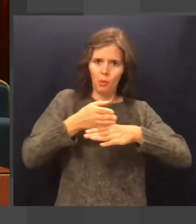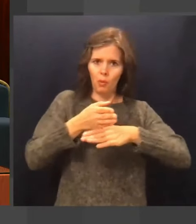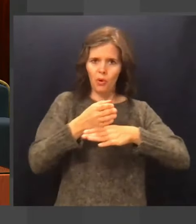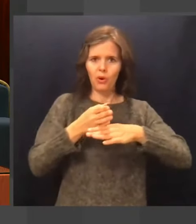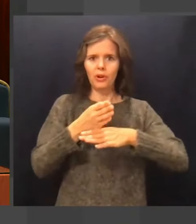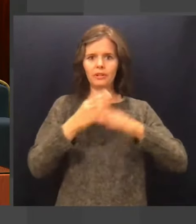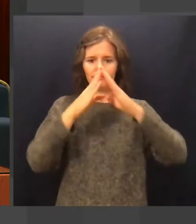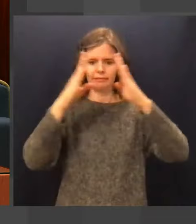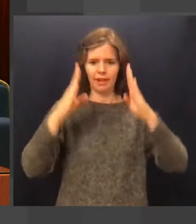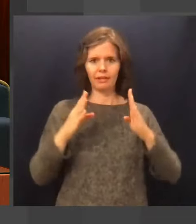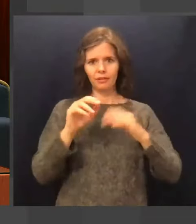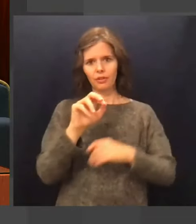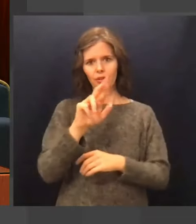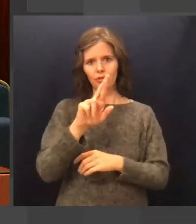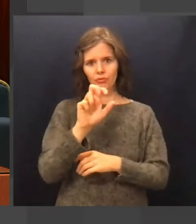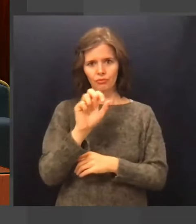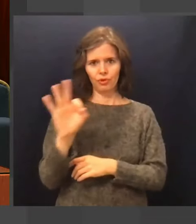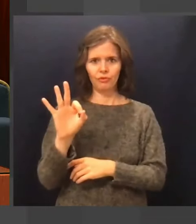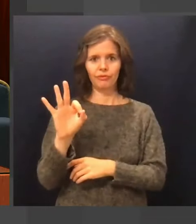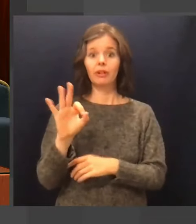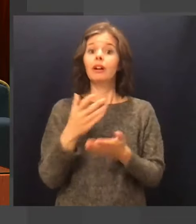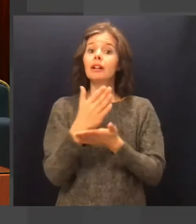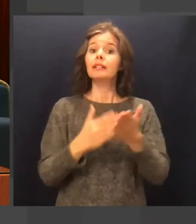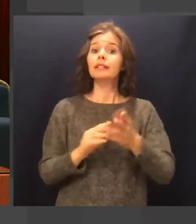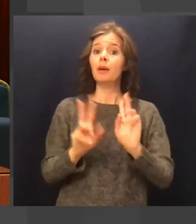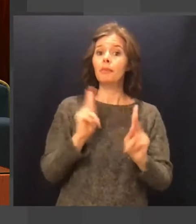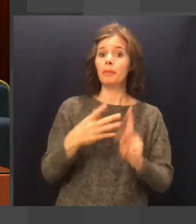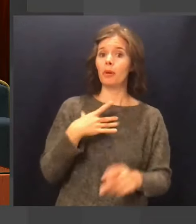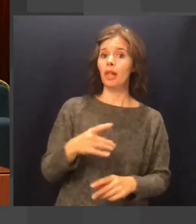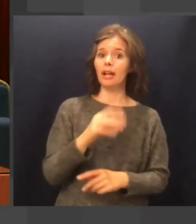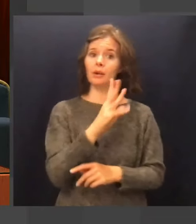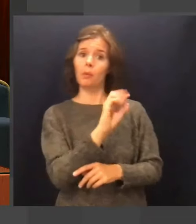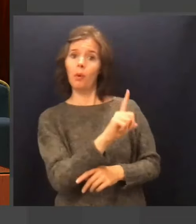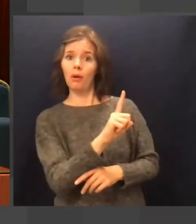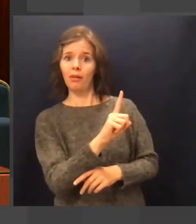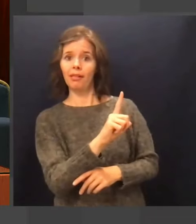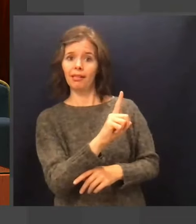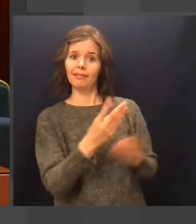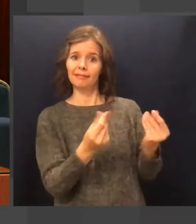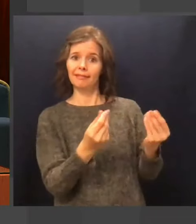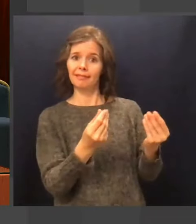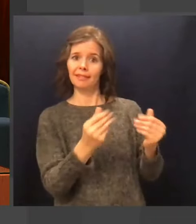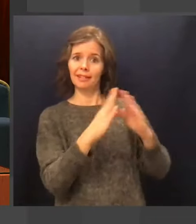SOME EVEN BUILD WOOL ROOFS.